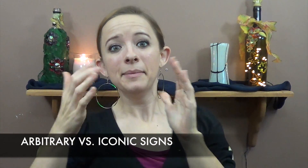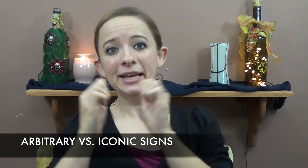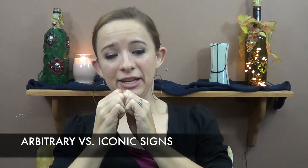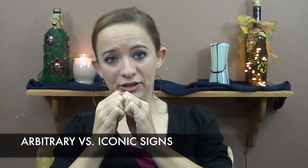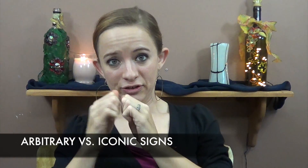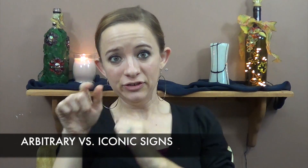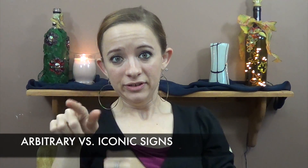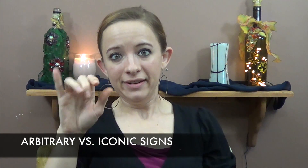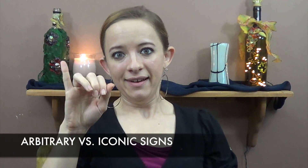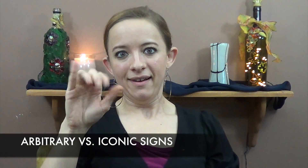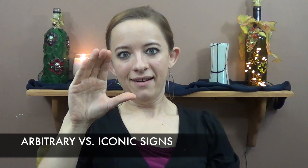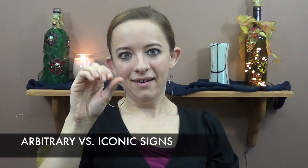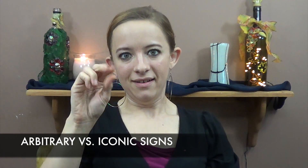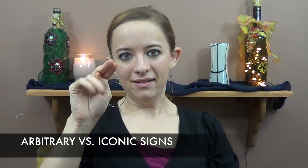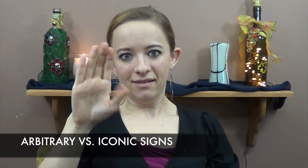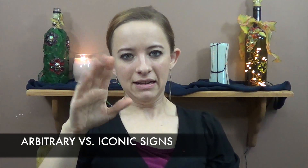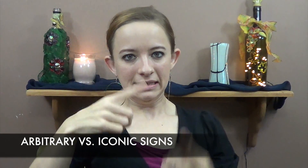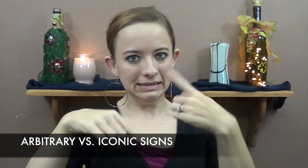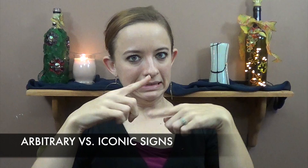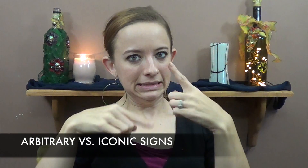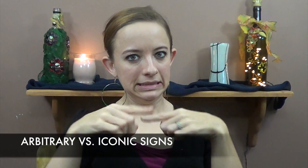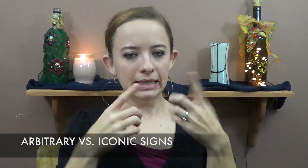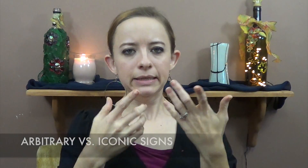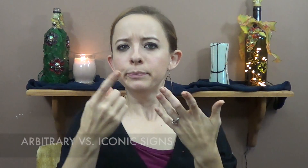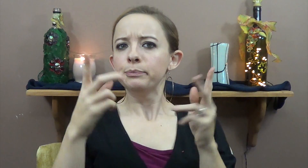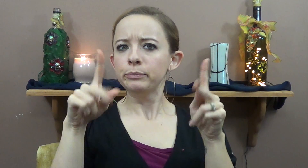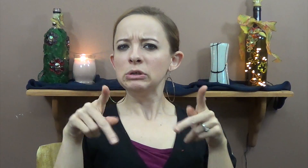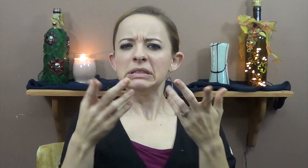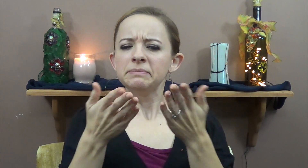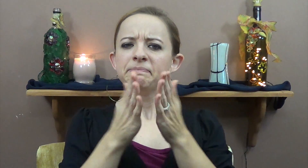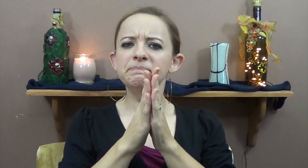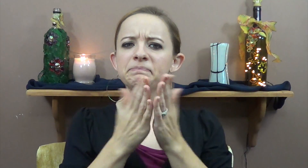vs iconic signs.